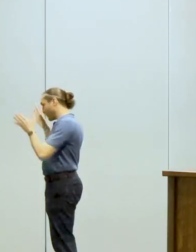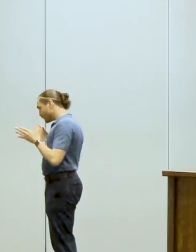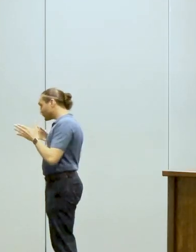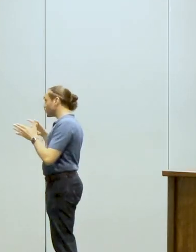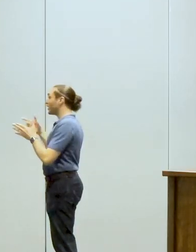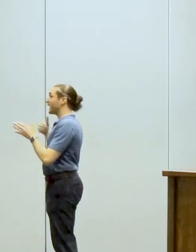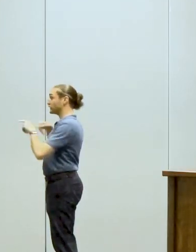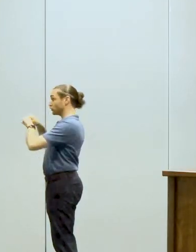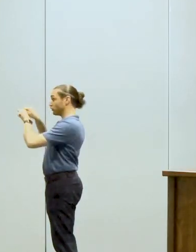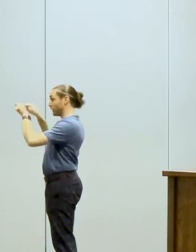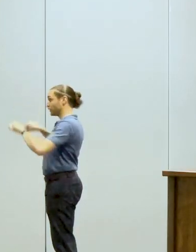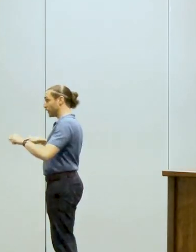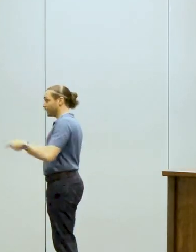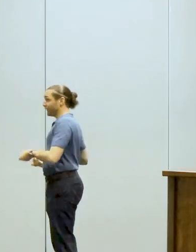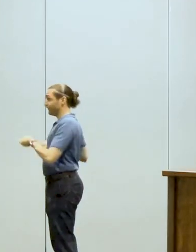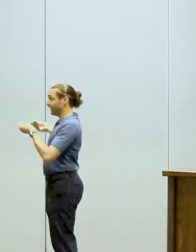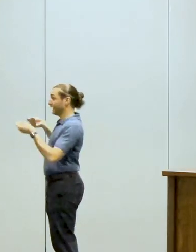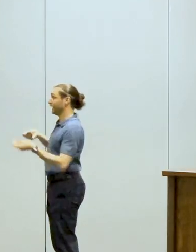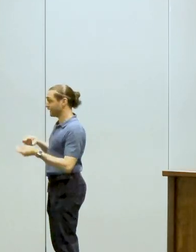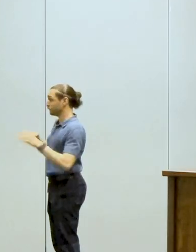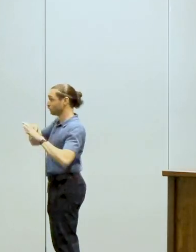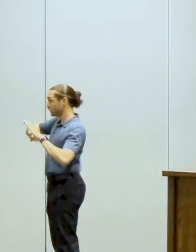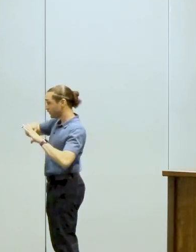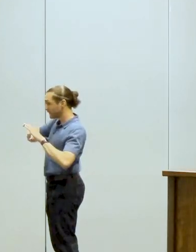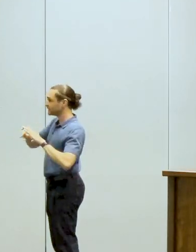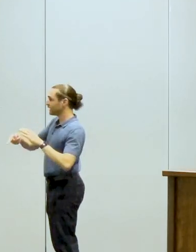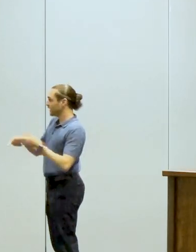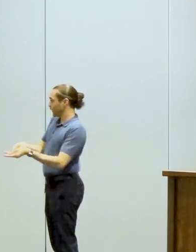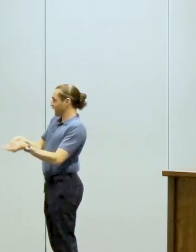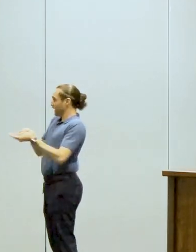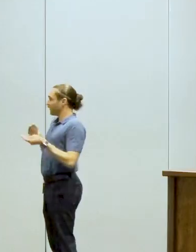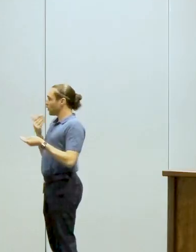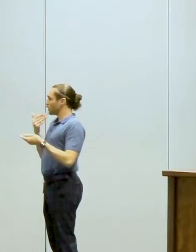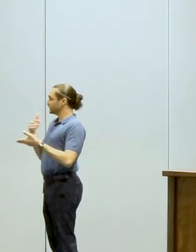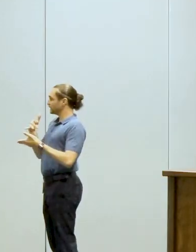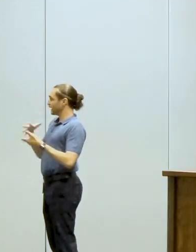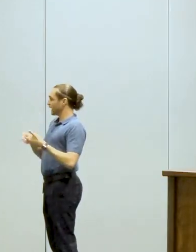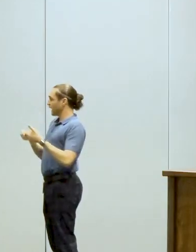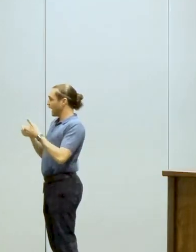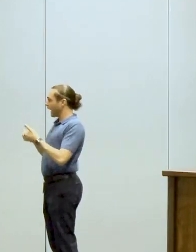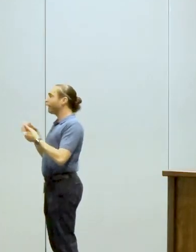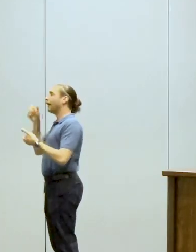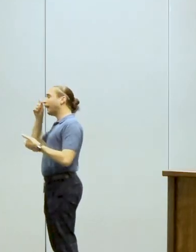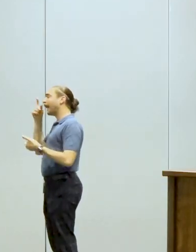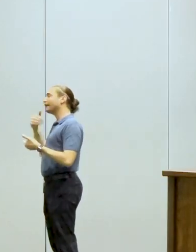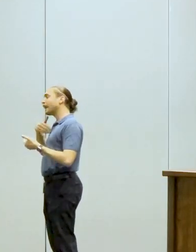into chatgpt. I've had issues in the past, though, because you can imagine a three hour long if I sit up here and talk for three